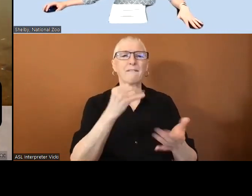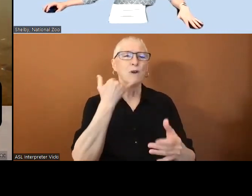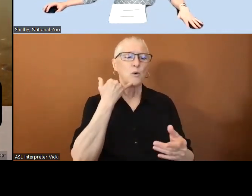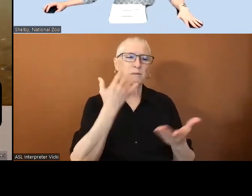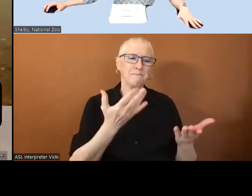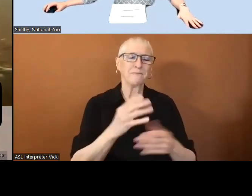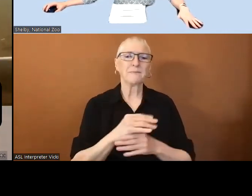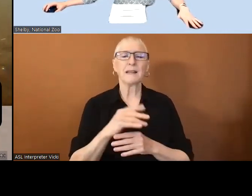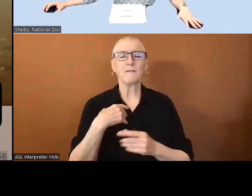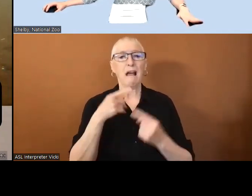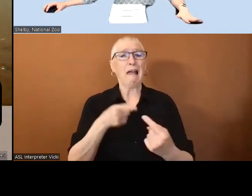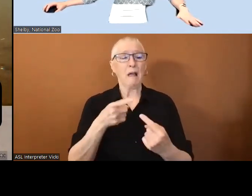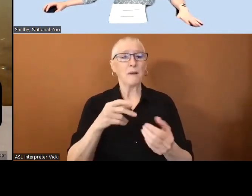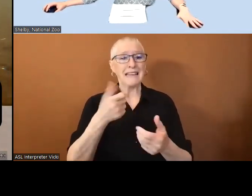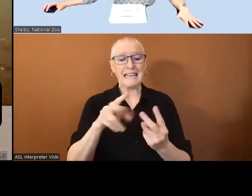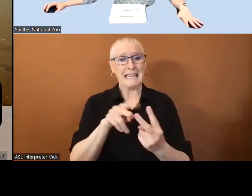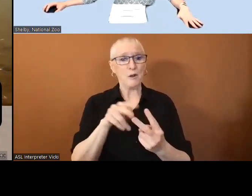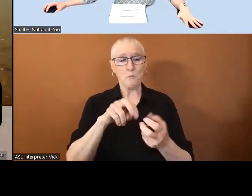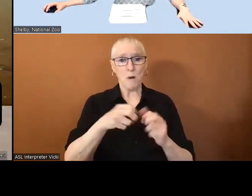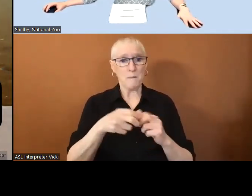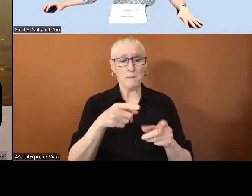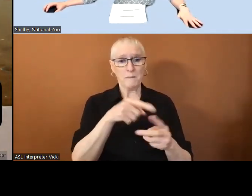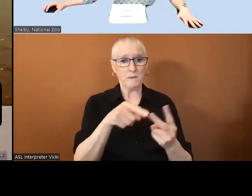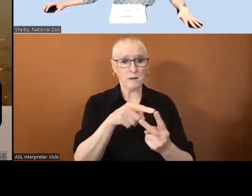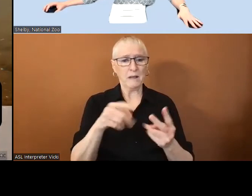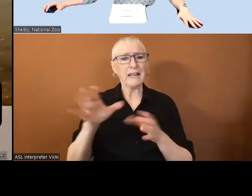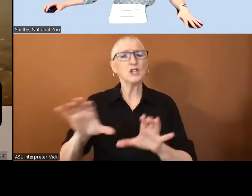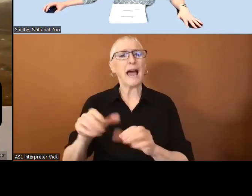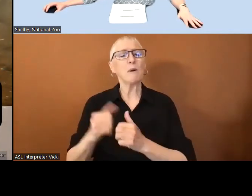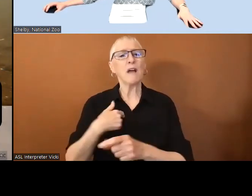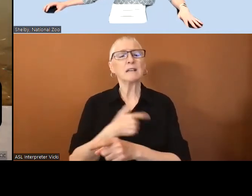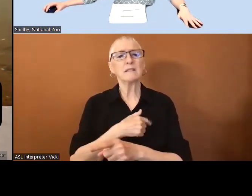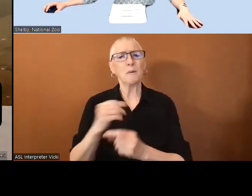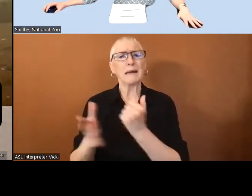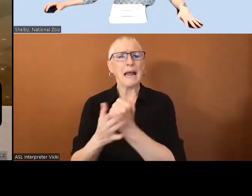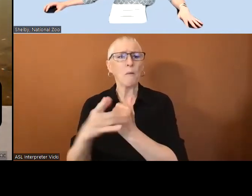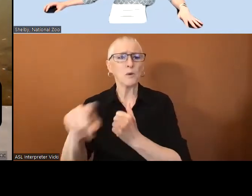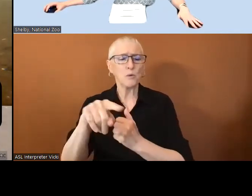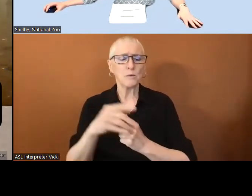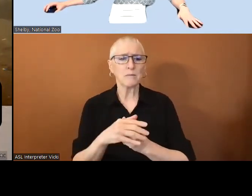trouble with either service, please chat with us so that we can assist you. Remember, this is a webinar